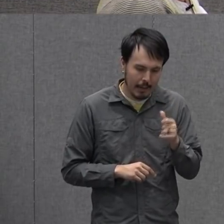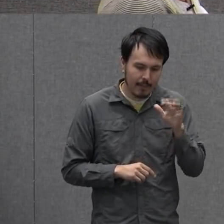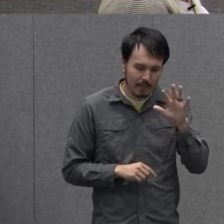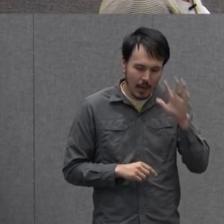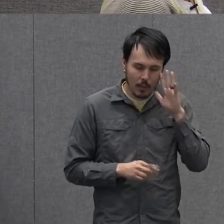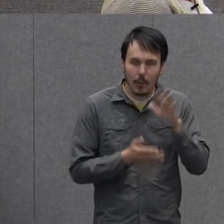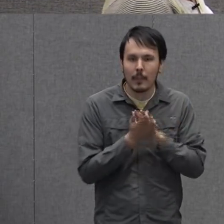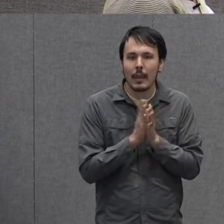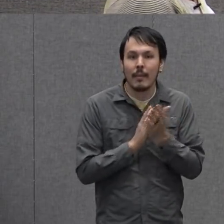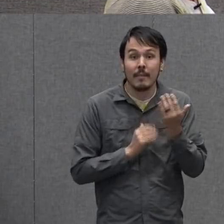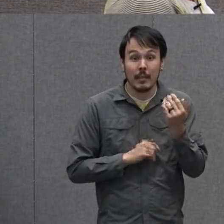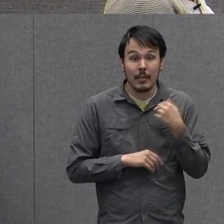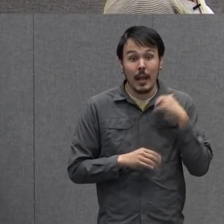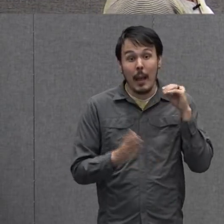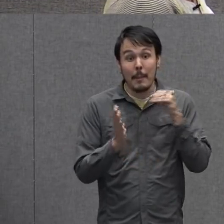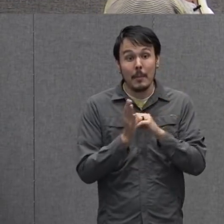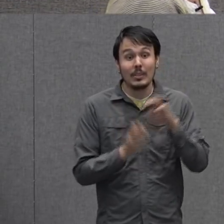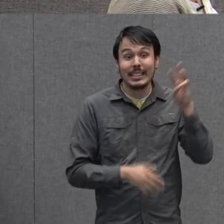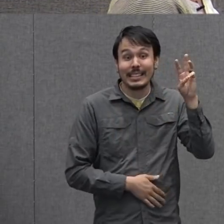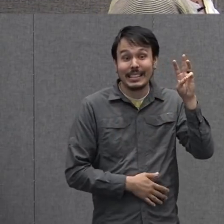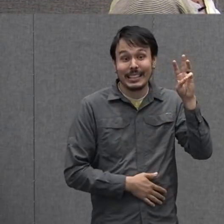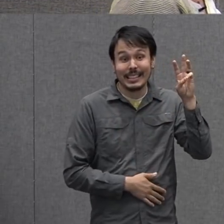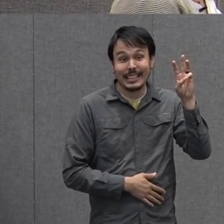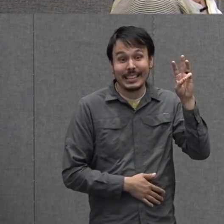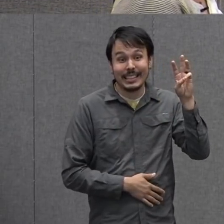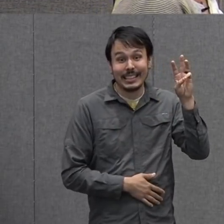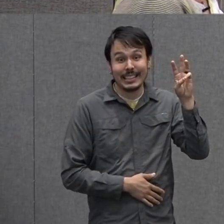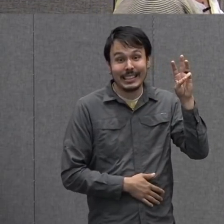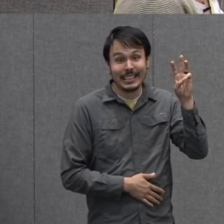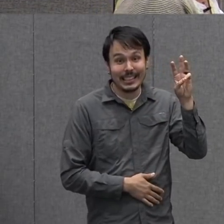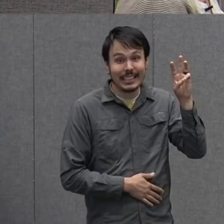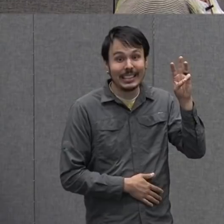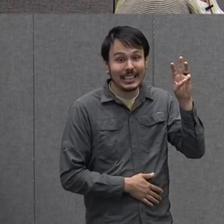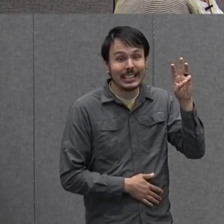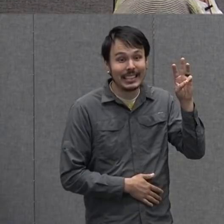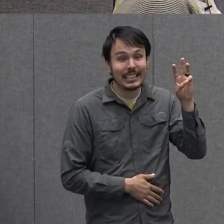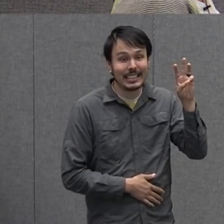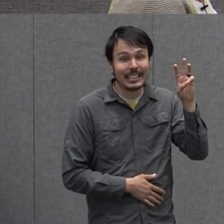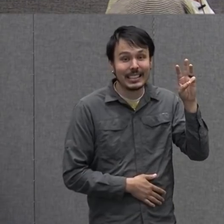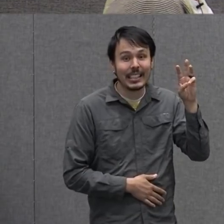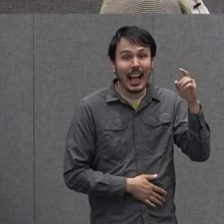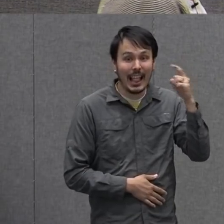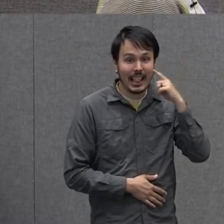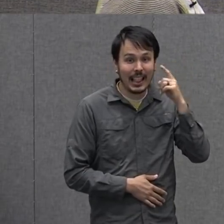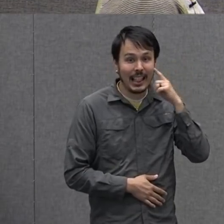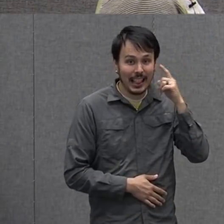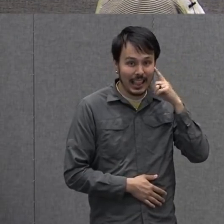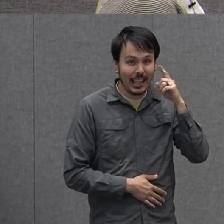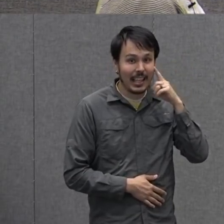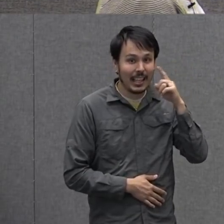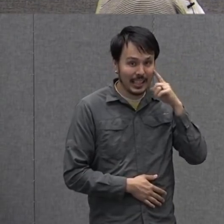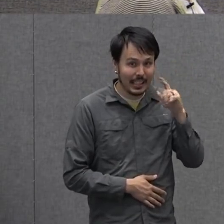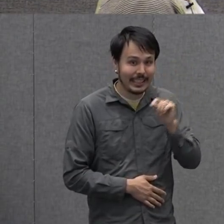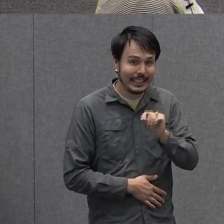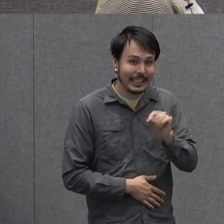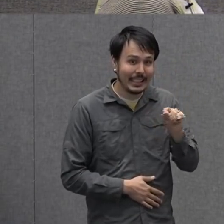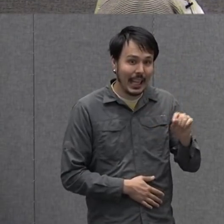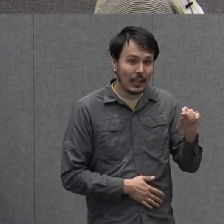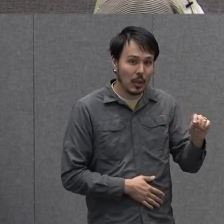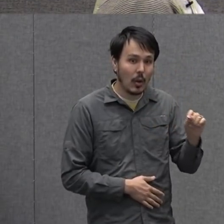So if I put a six here, I think I might have got a tic-tac-toe 'cause six and four makes a 10,